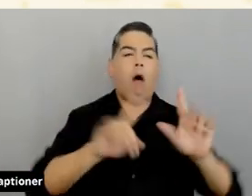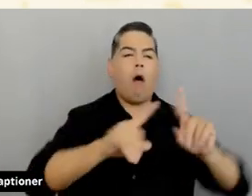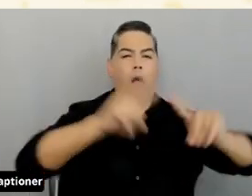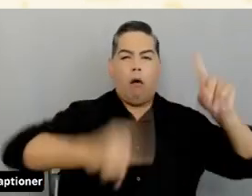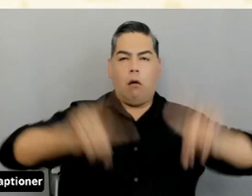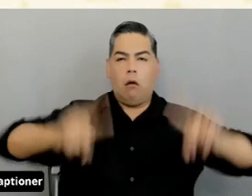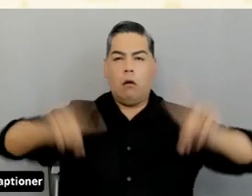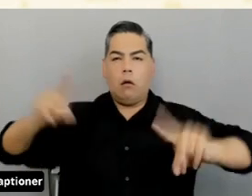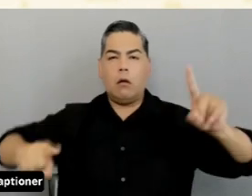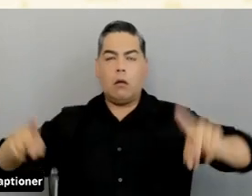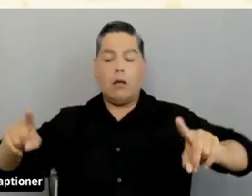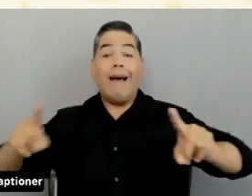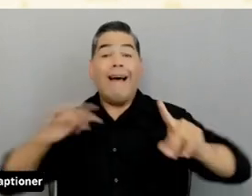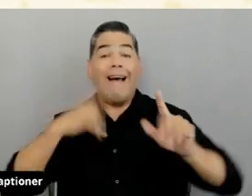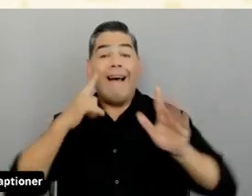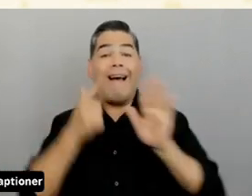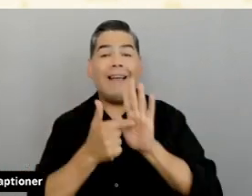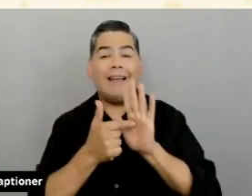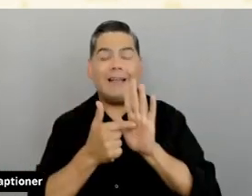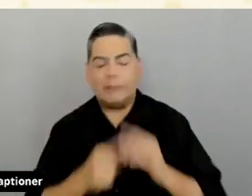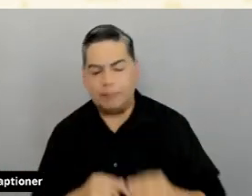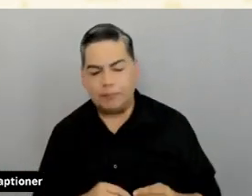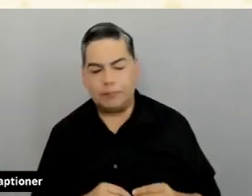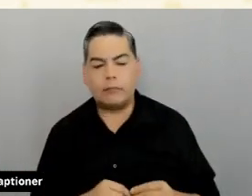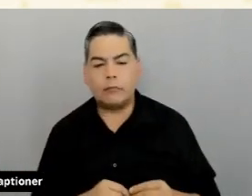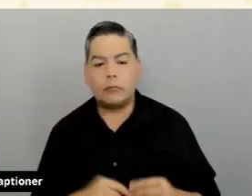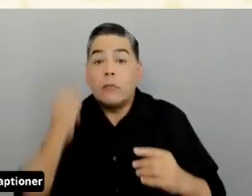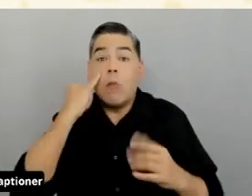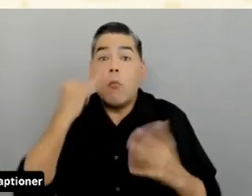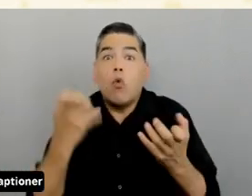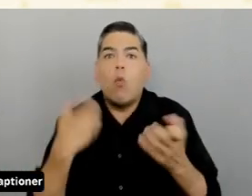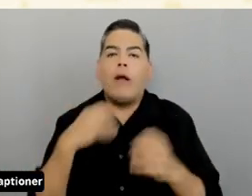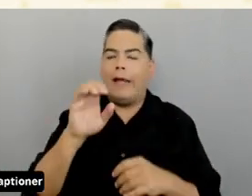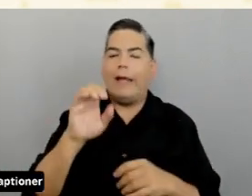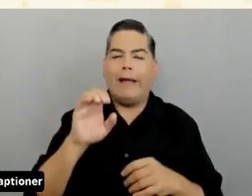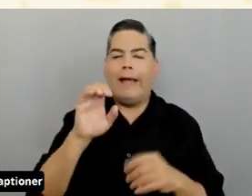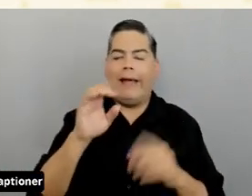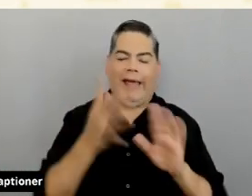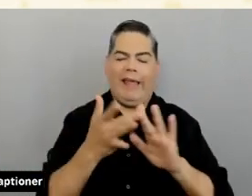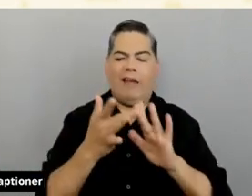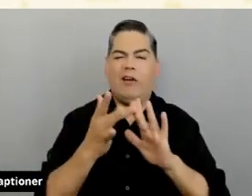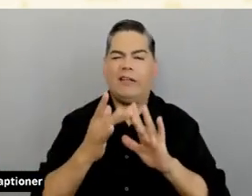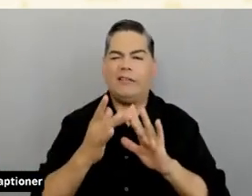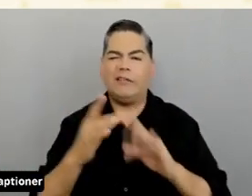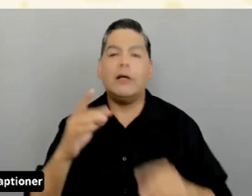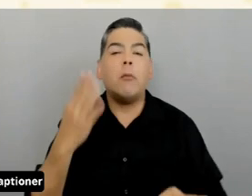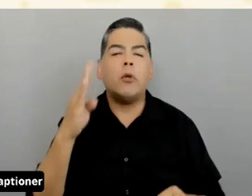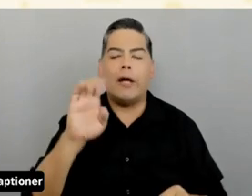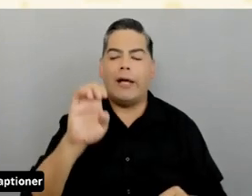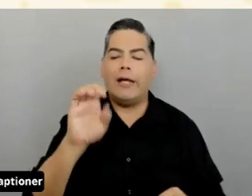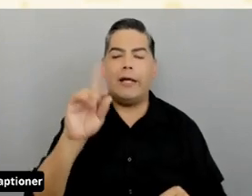If you want to use Edge as part of the support browser from your system,